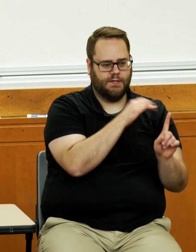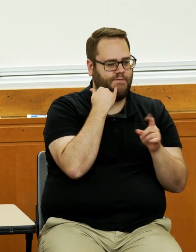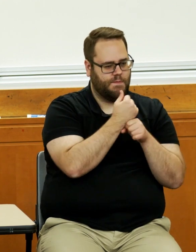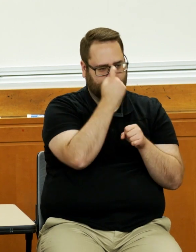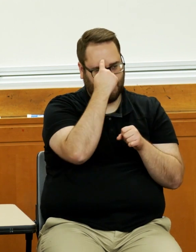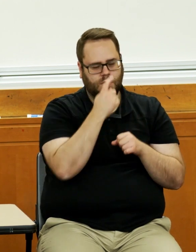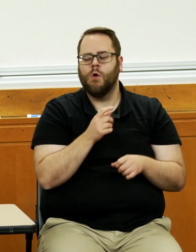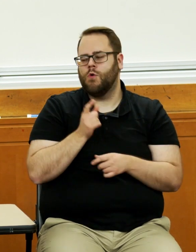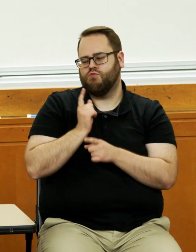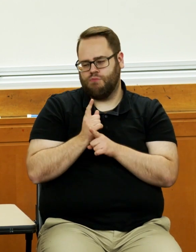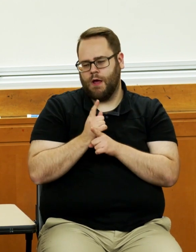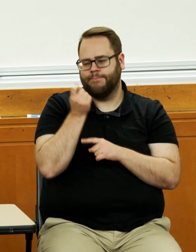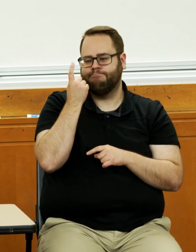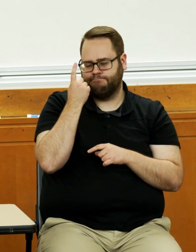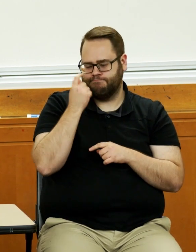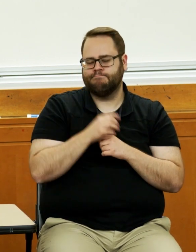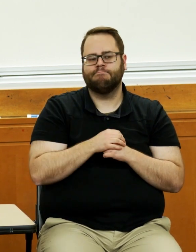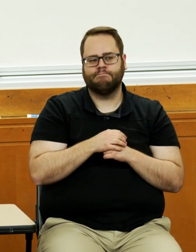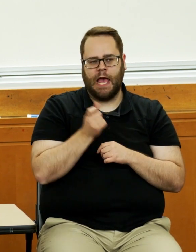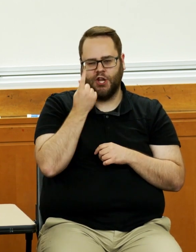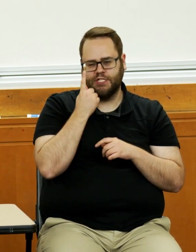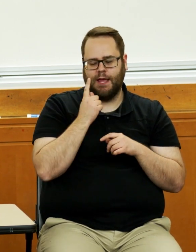Right, no, that makes complete sense. I understand the different pieces of it, but